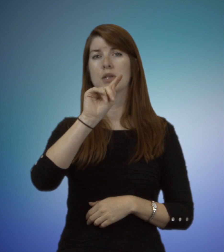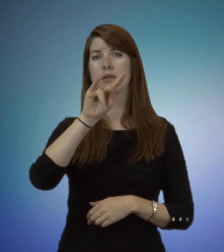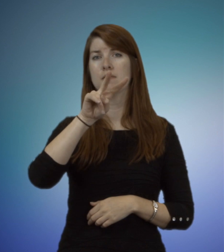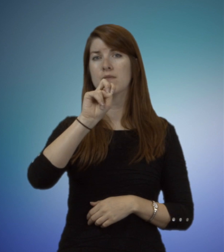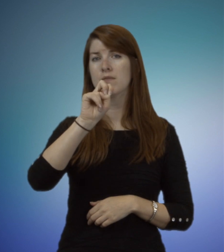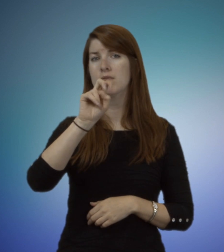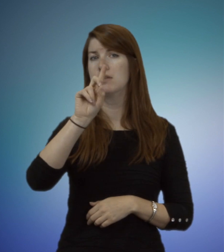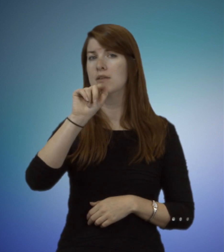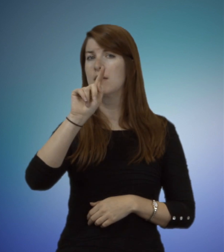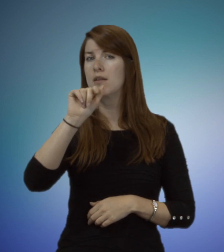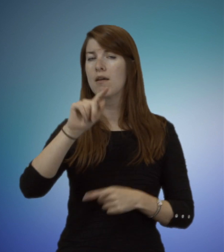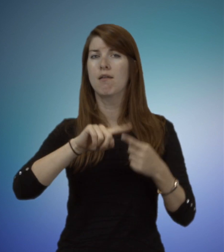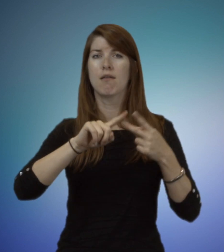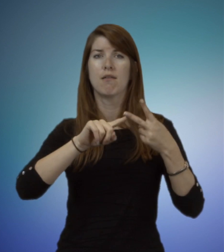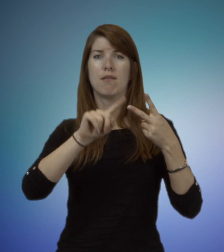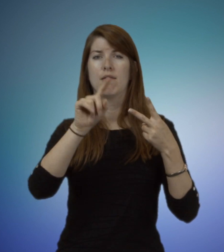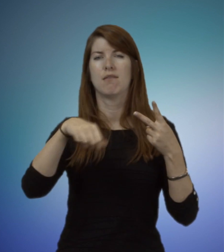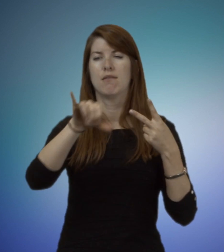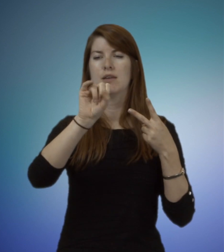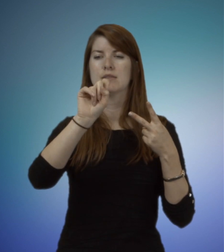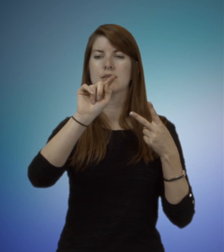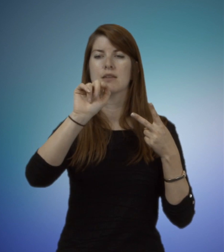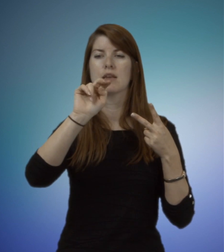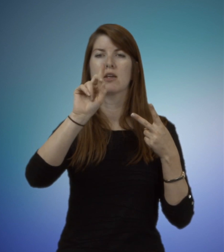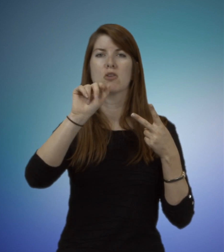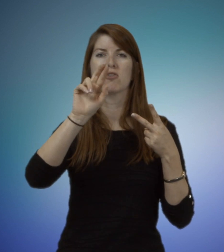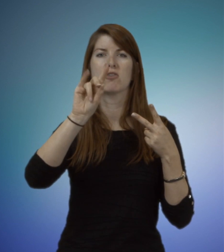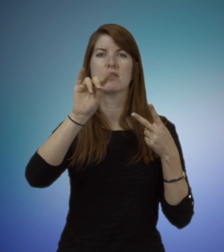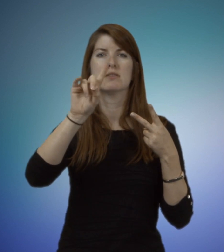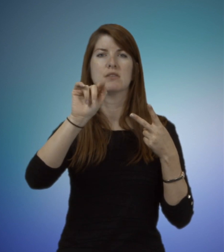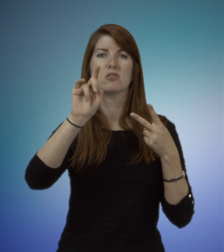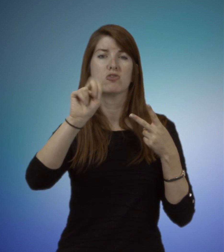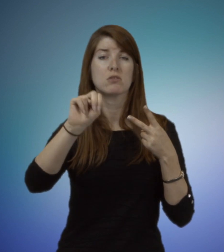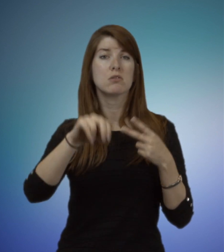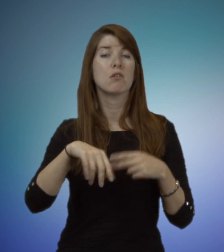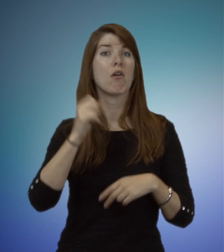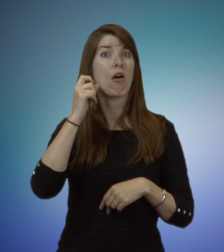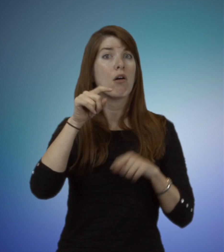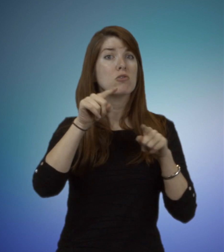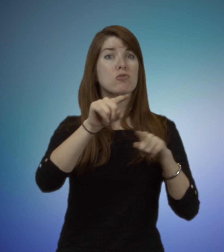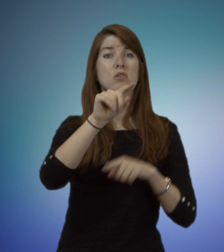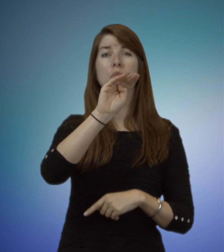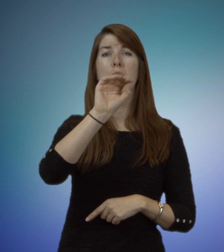Again, in Module 2, Cheryl refers to these terminology with the visual of the Bell curve